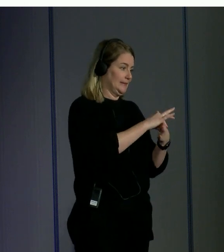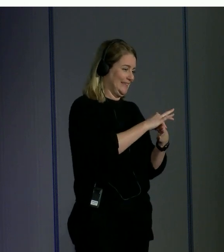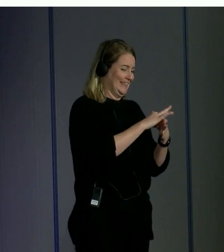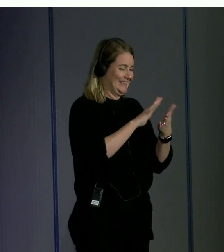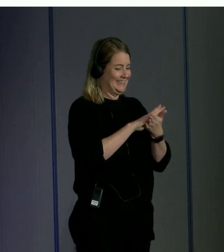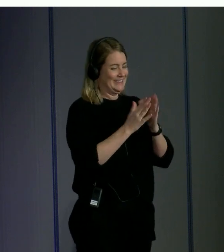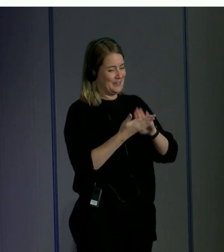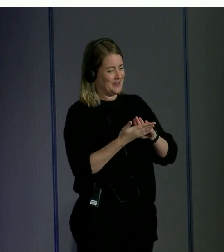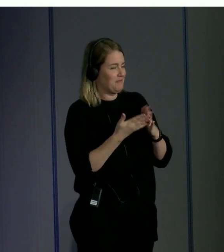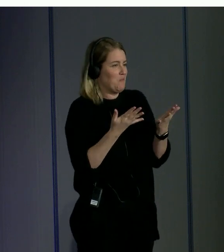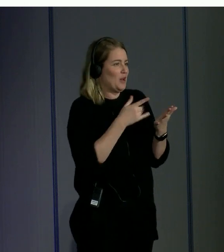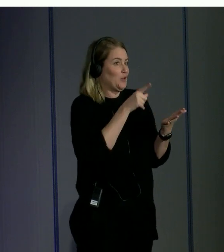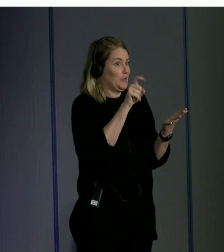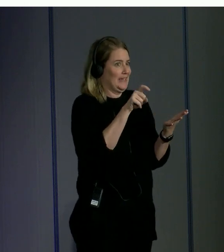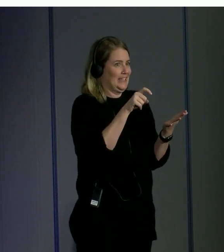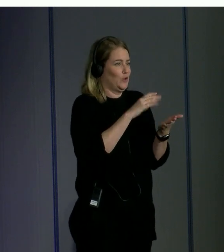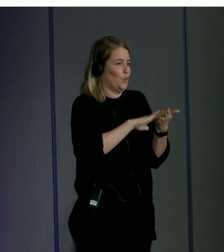What do you need to cook those things?